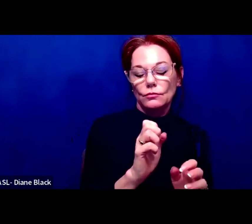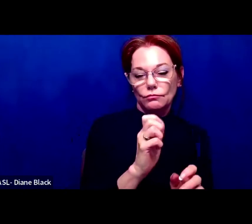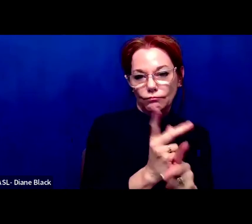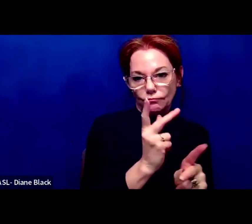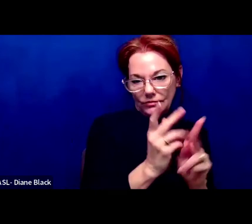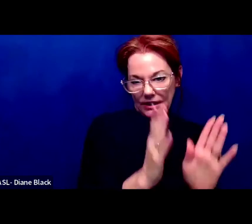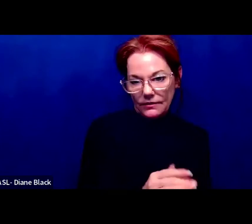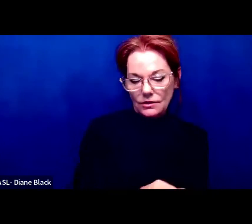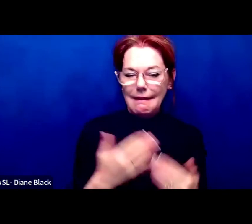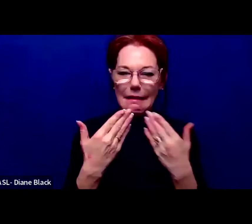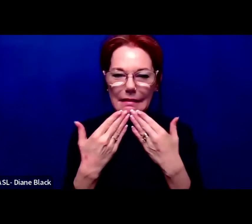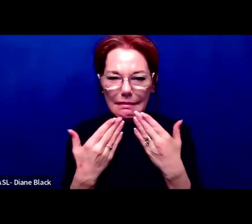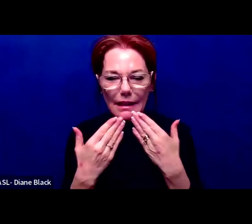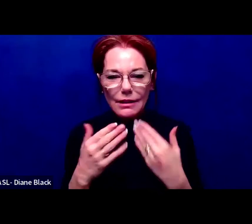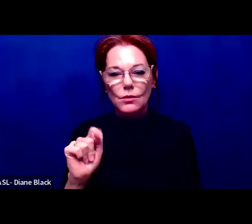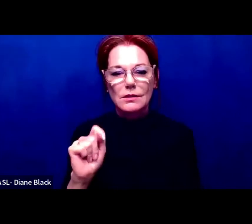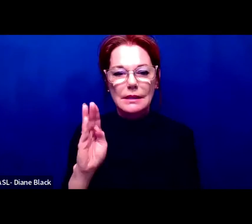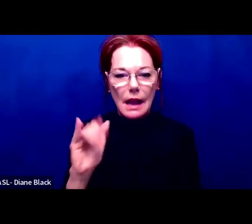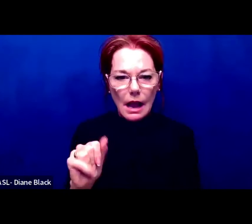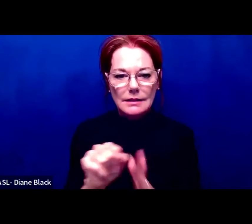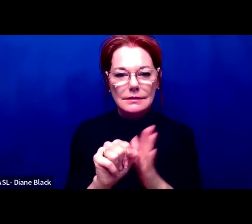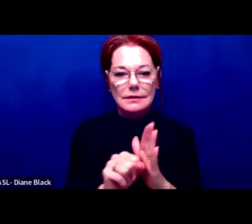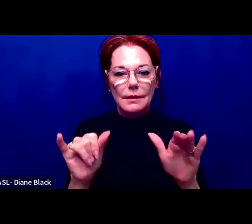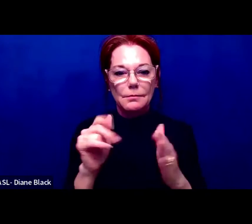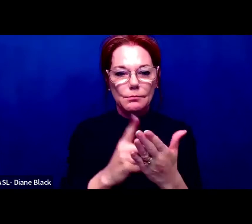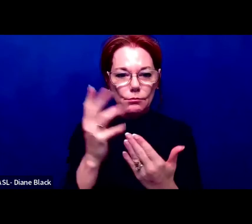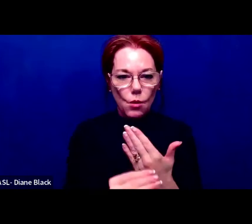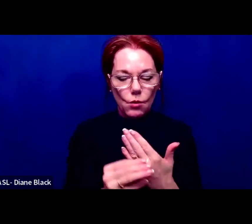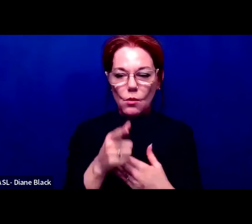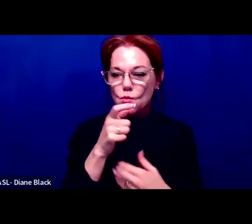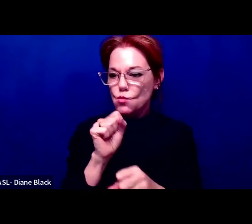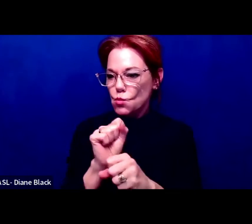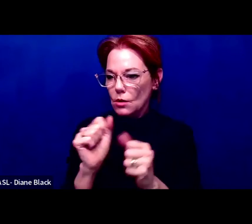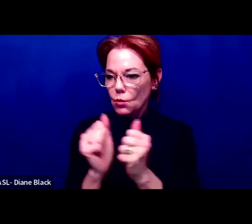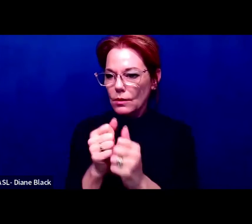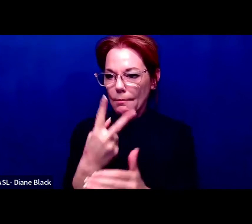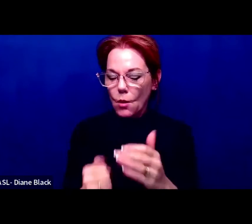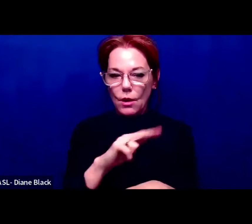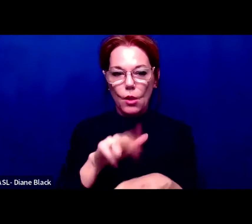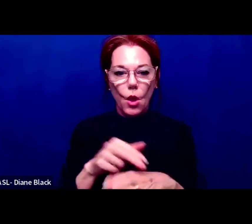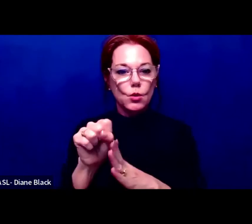TBI State Partnership Programs, who work with local state and national organizations on a wide